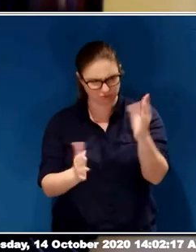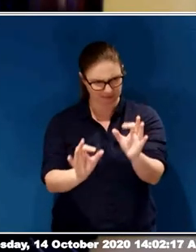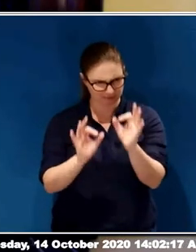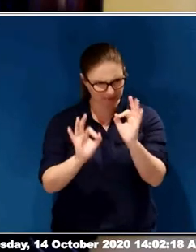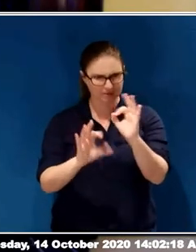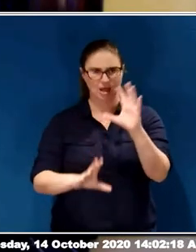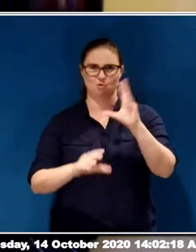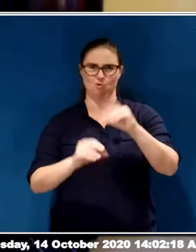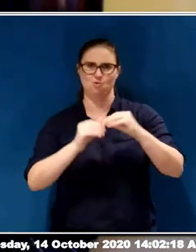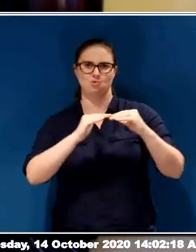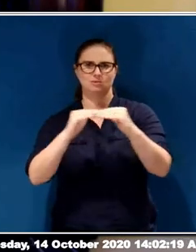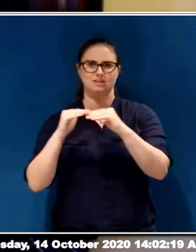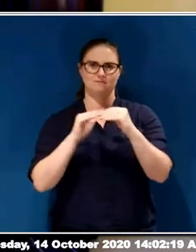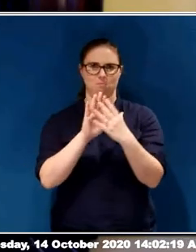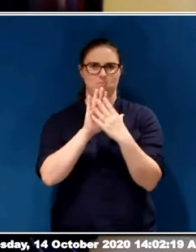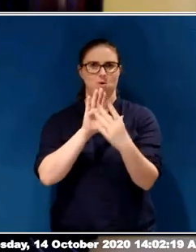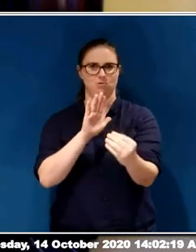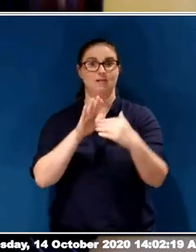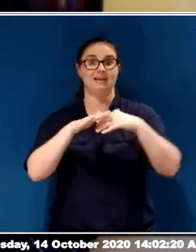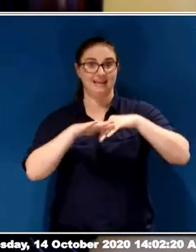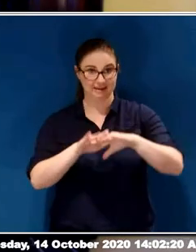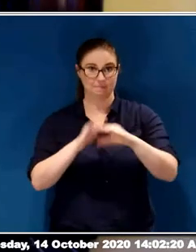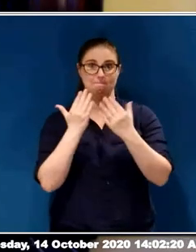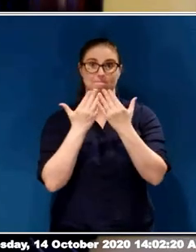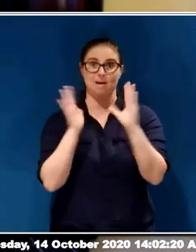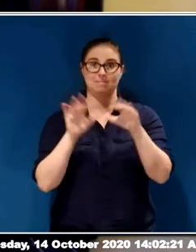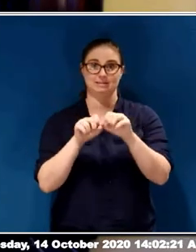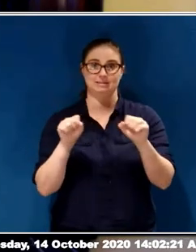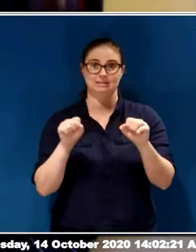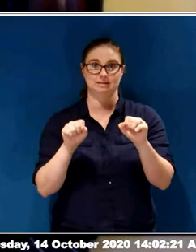health professionals were readily available on site.